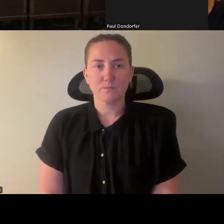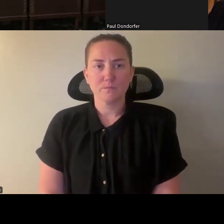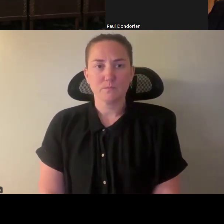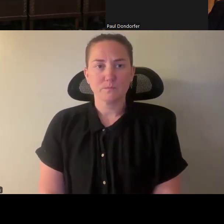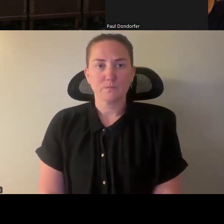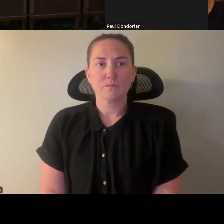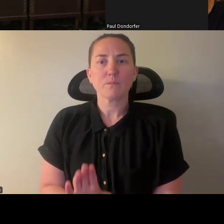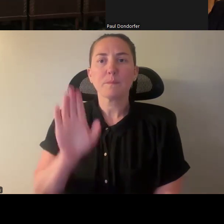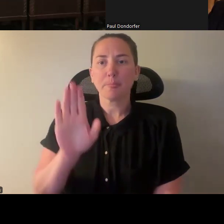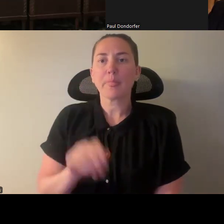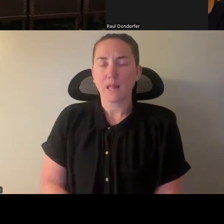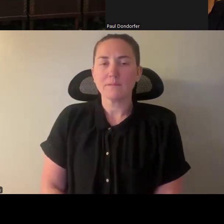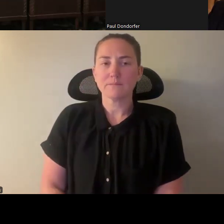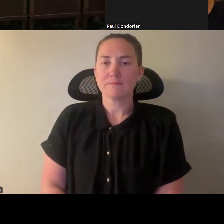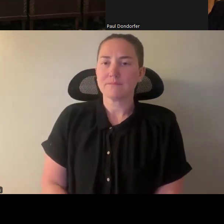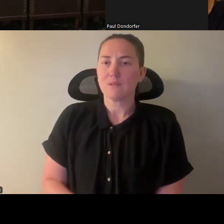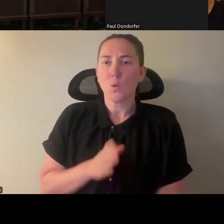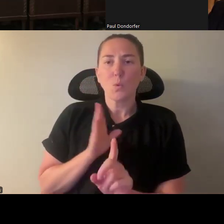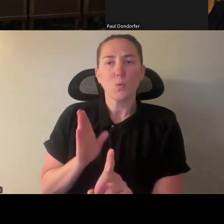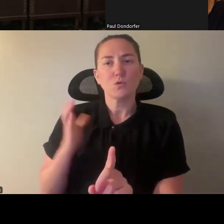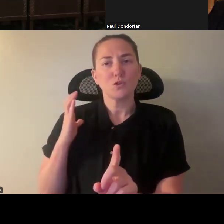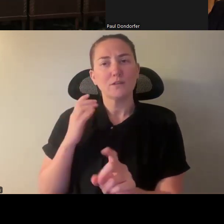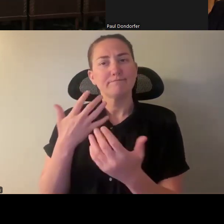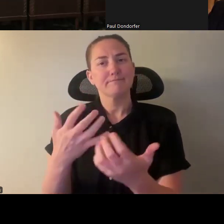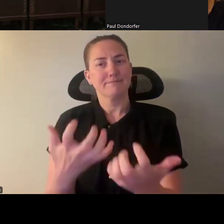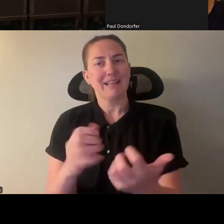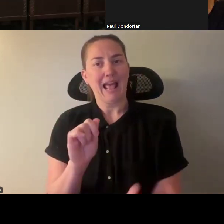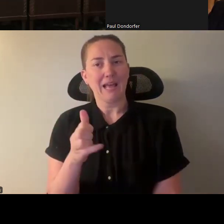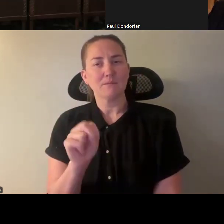uh through the chair to the administration What are what would have been